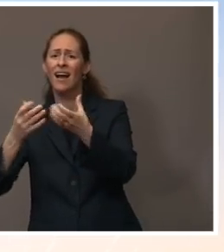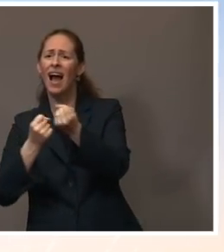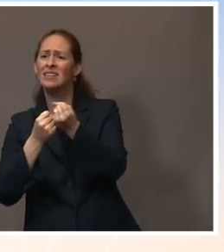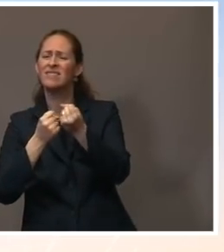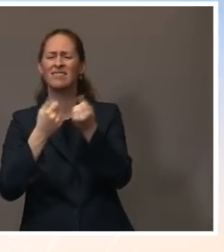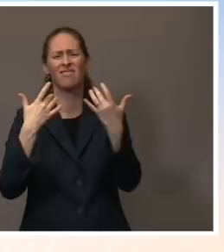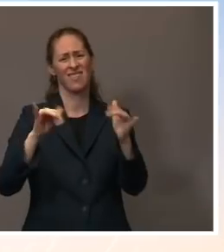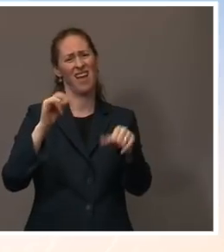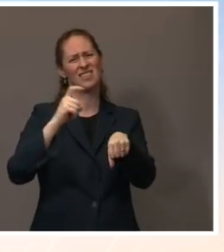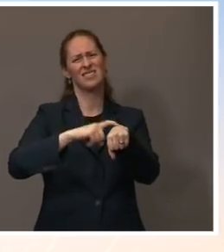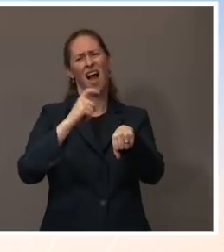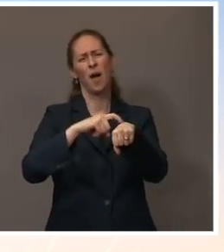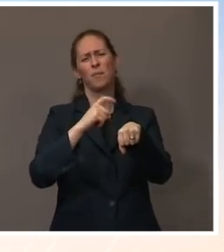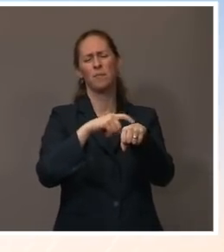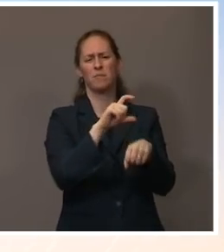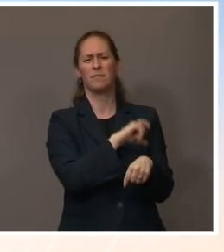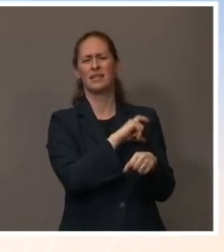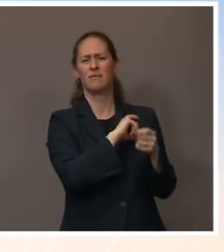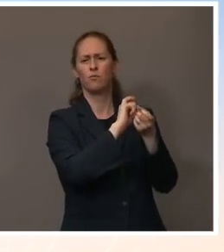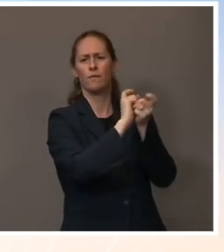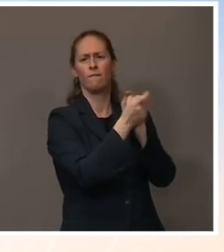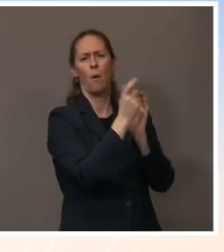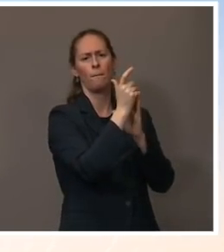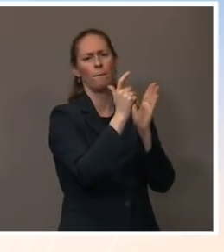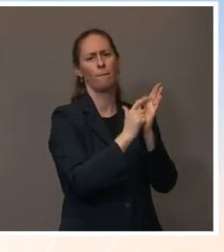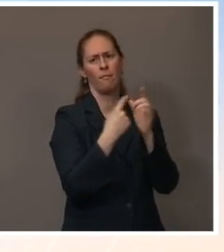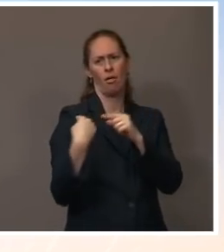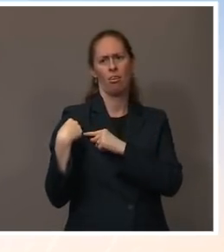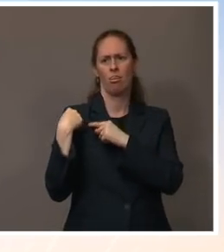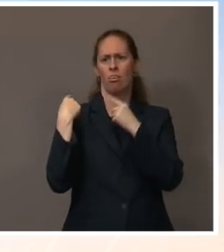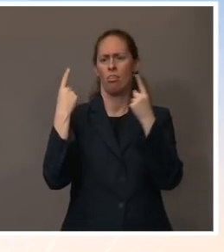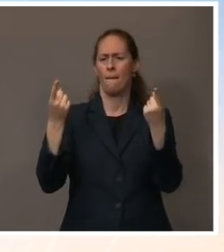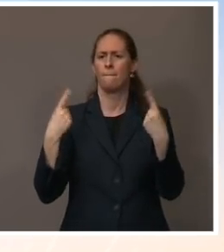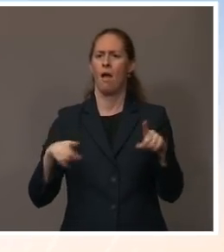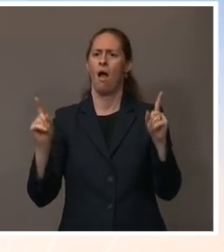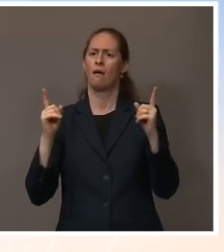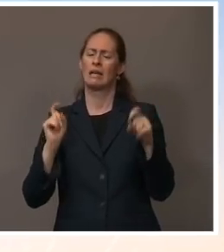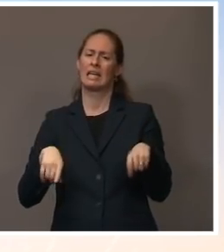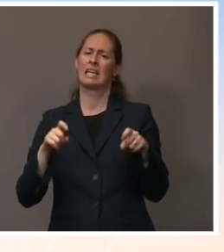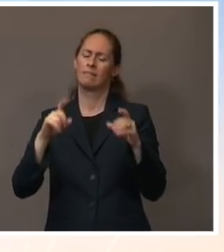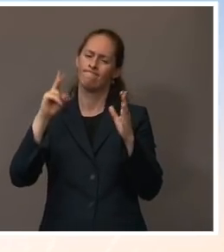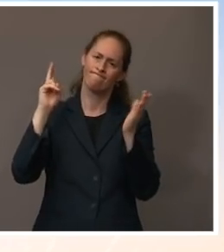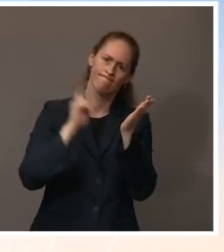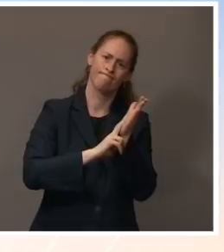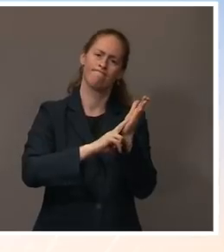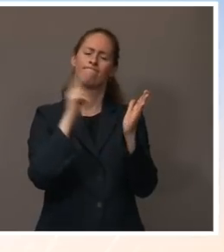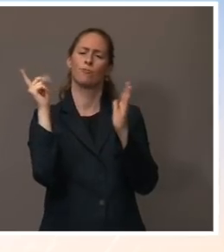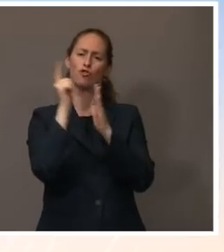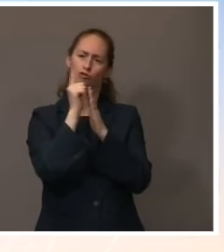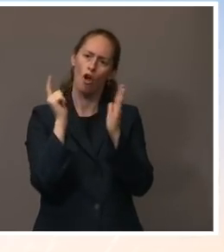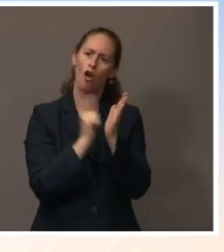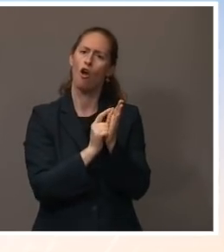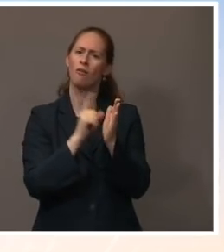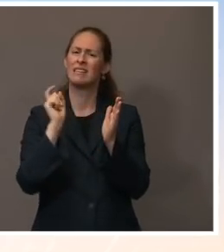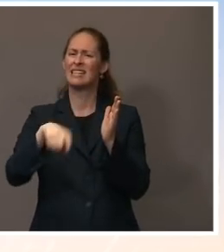He believes that, supports it, wants to sign a bill into law. He does not feel that they are conflicting. And I don't think you've heard